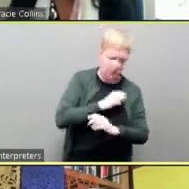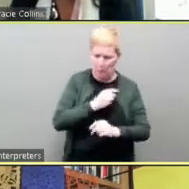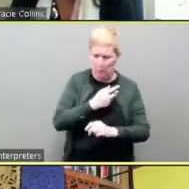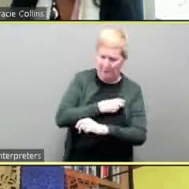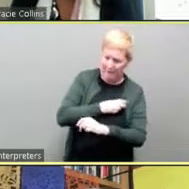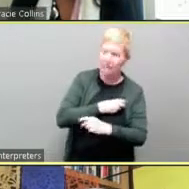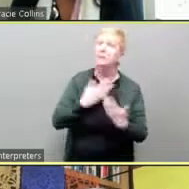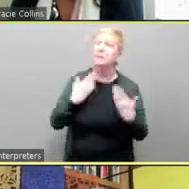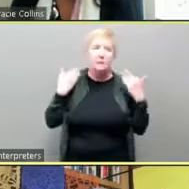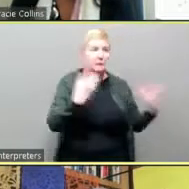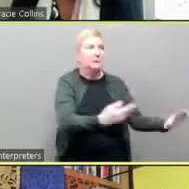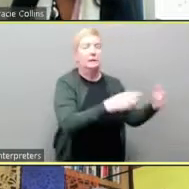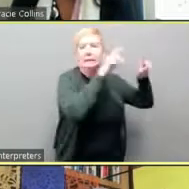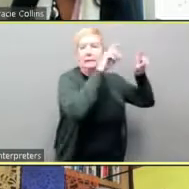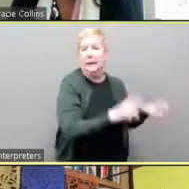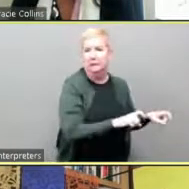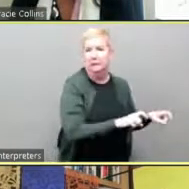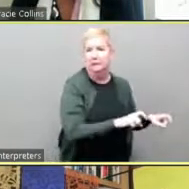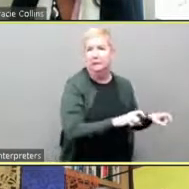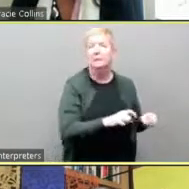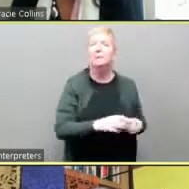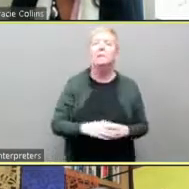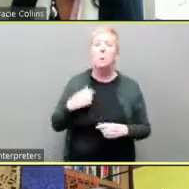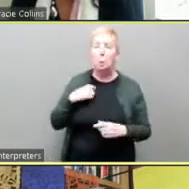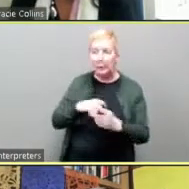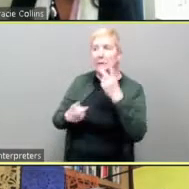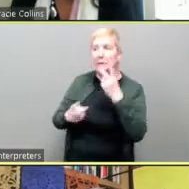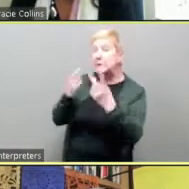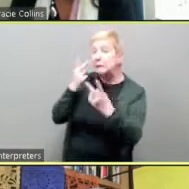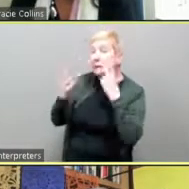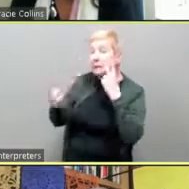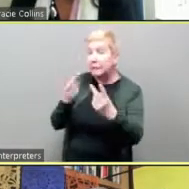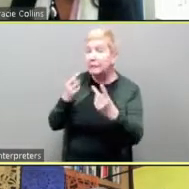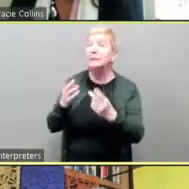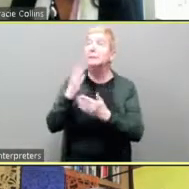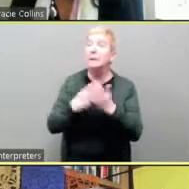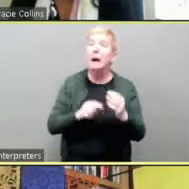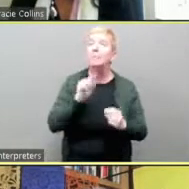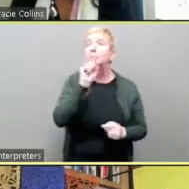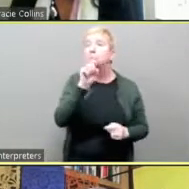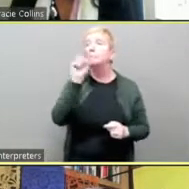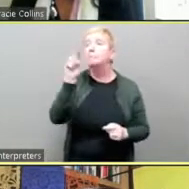get tested immediately. We are seeing cases of uh, coronavirus and people